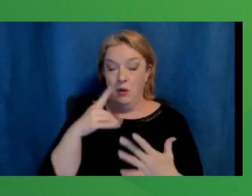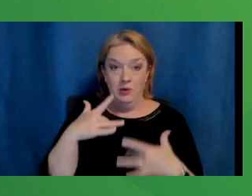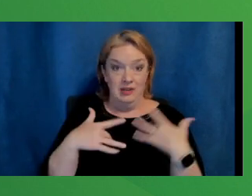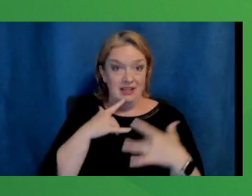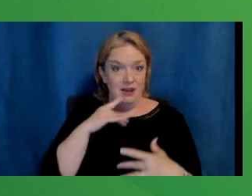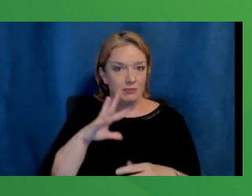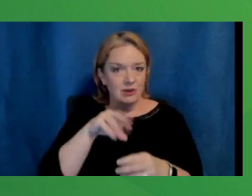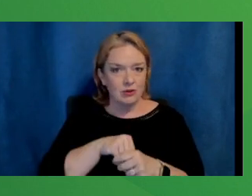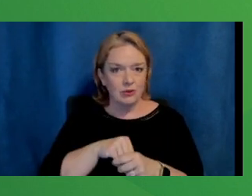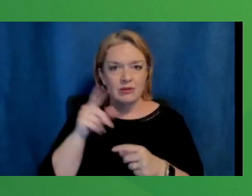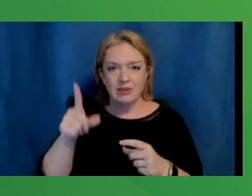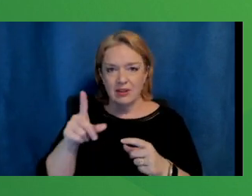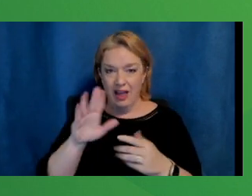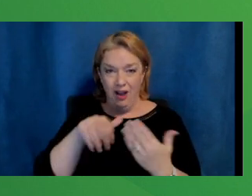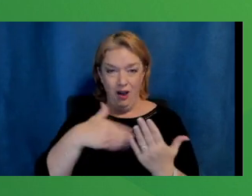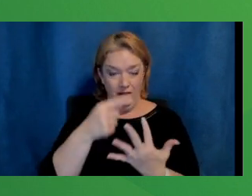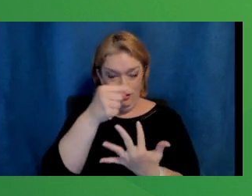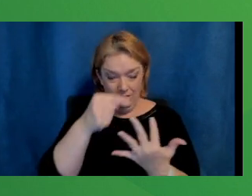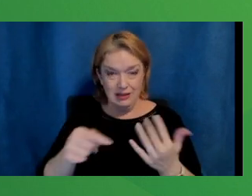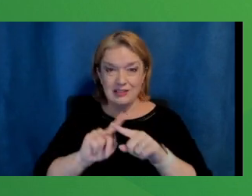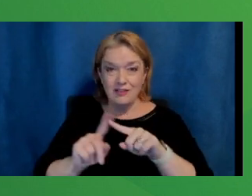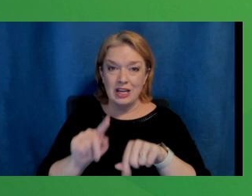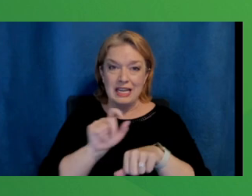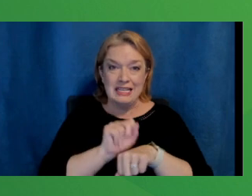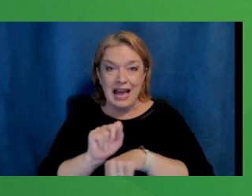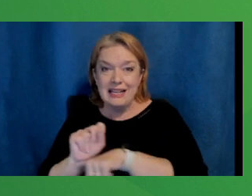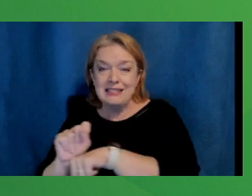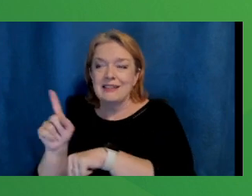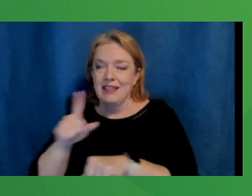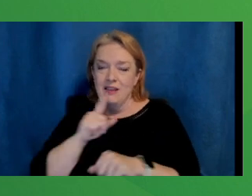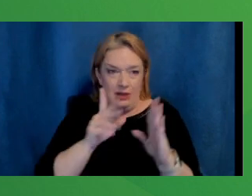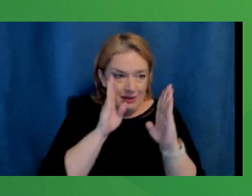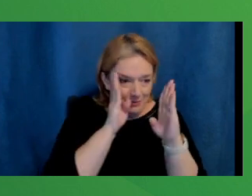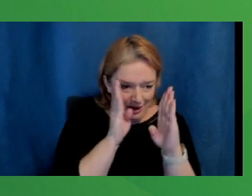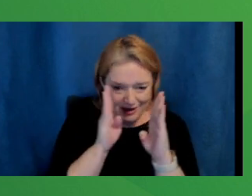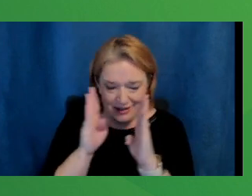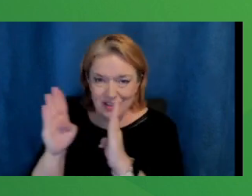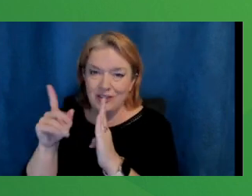tasks that we had through the project. They loved the concept of the project, and I just enjoyed